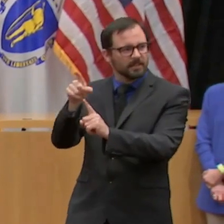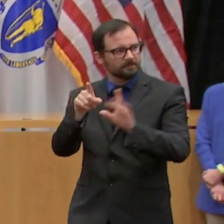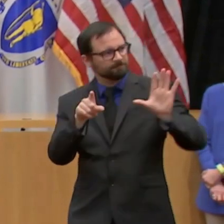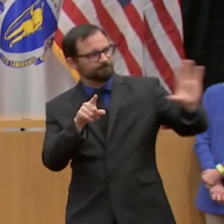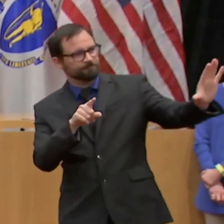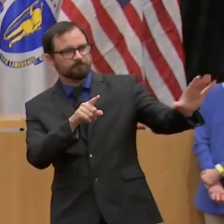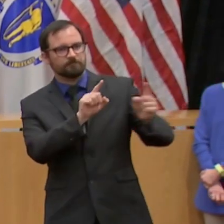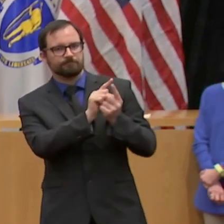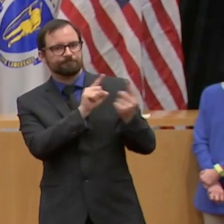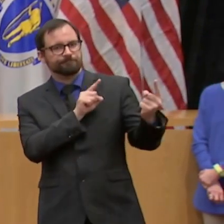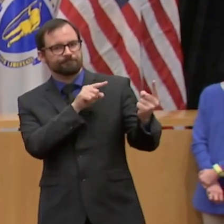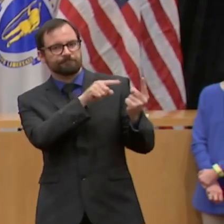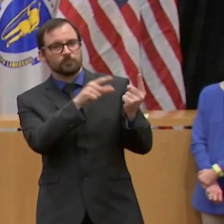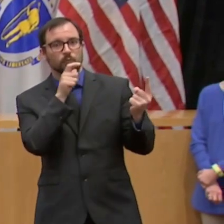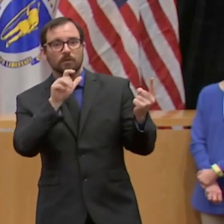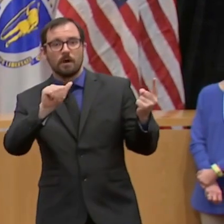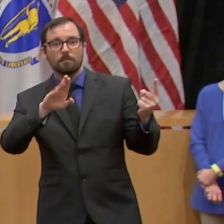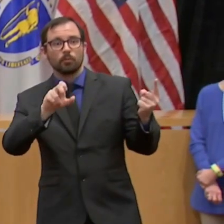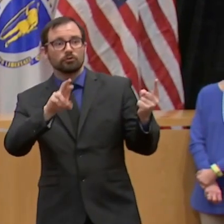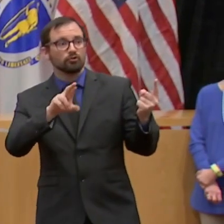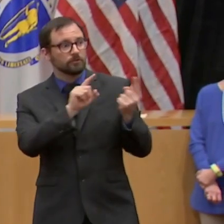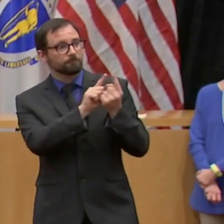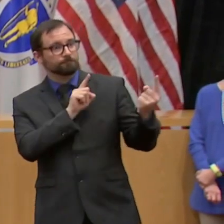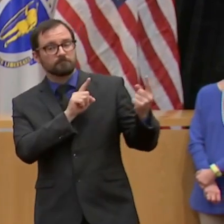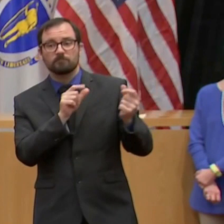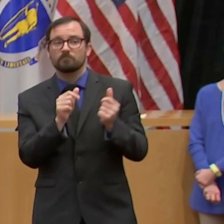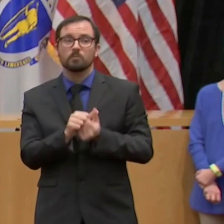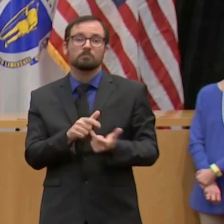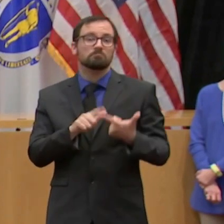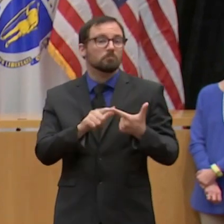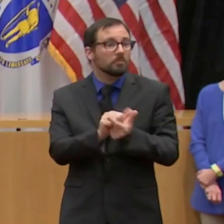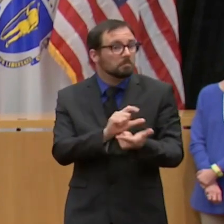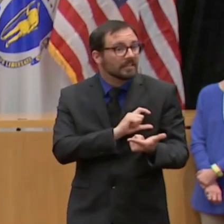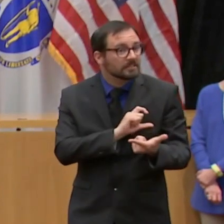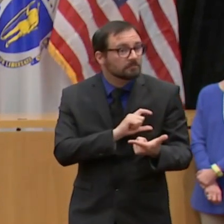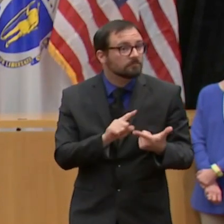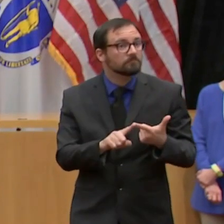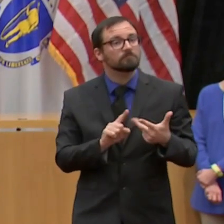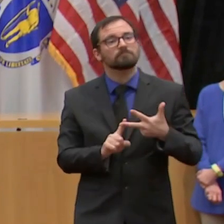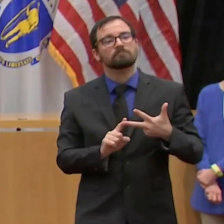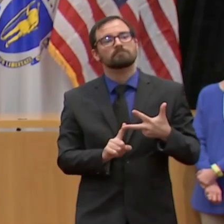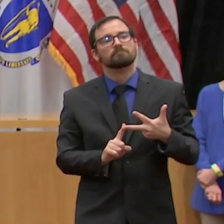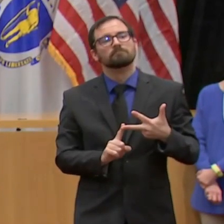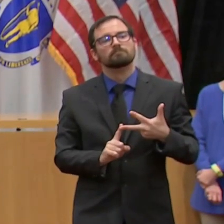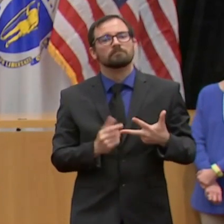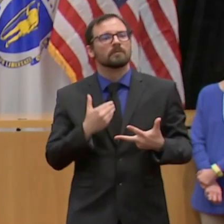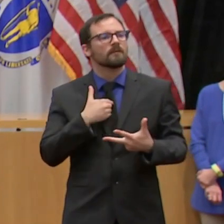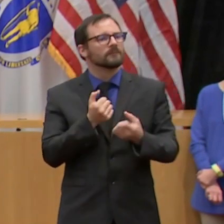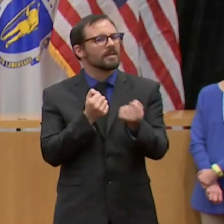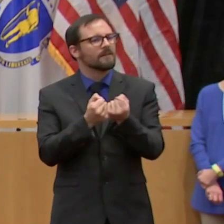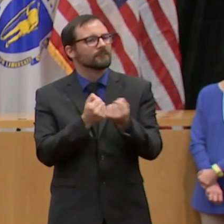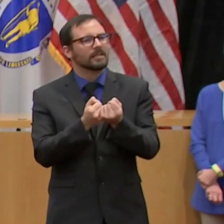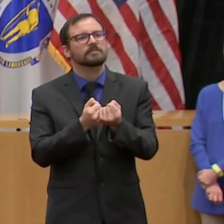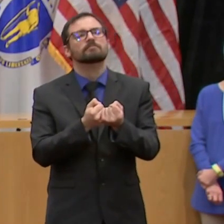THIS INCLUDES ACCESSING TO FILE ABUSE AND PREVENTION AND HARASSMENT PREVENTION ORDERS EITHER THROUGH YOUR LOCAL